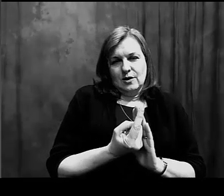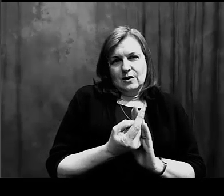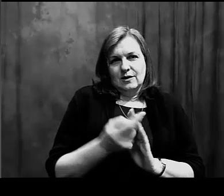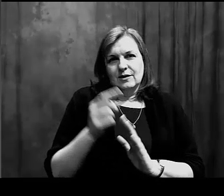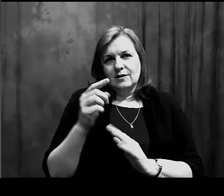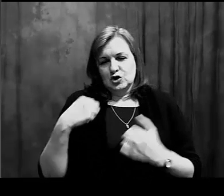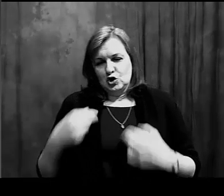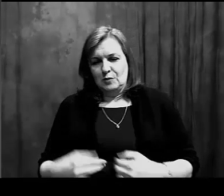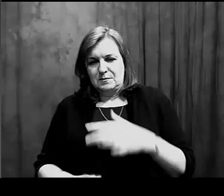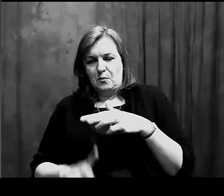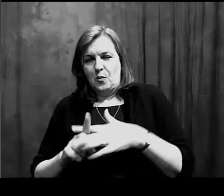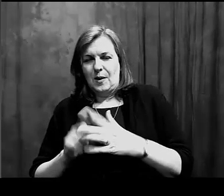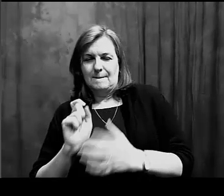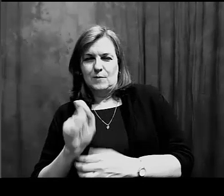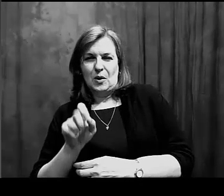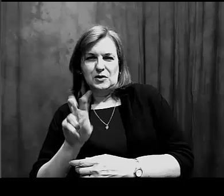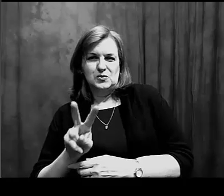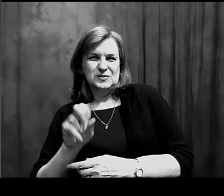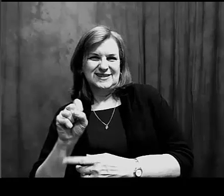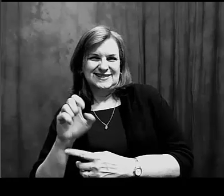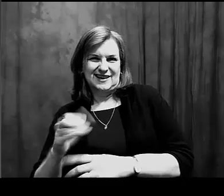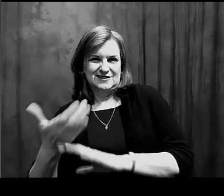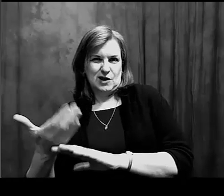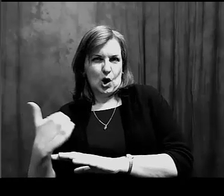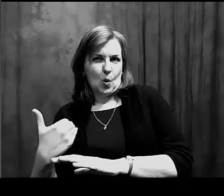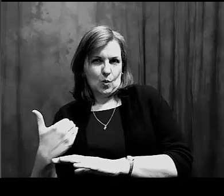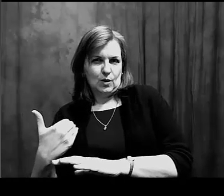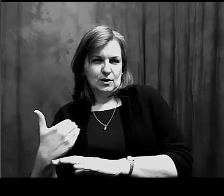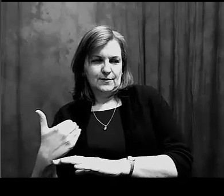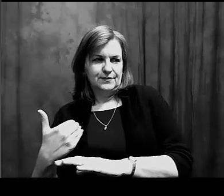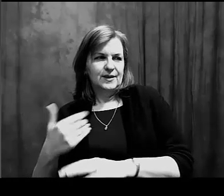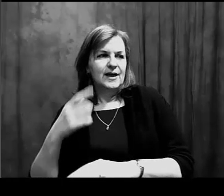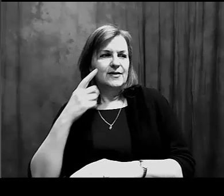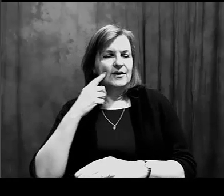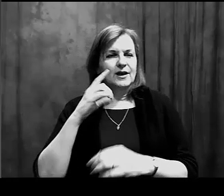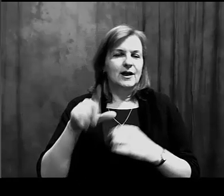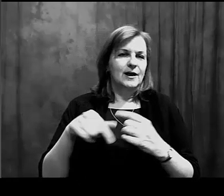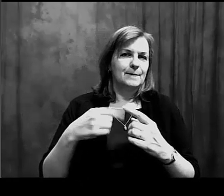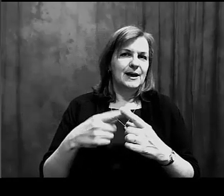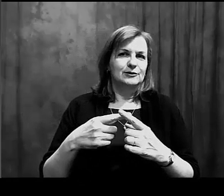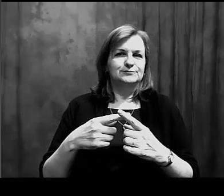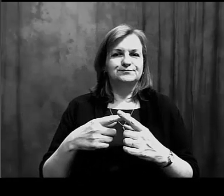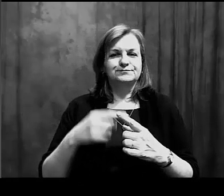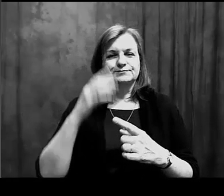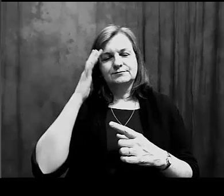only about 0.2 seconds ago in an hour time frame so just to give you a relative sense of how new humans are in this whole